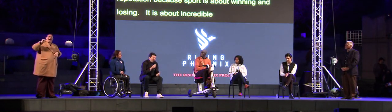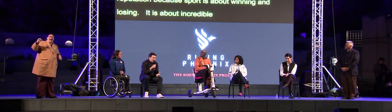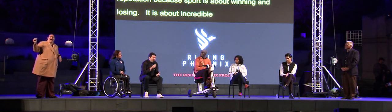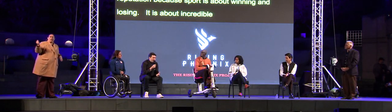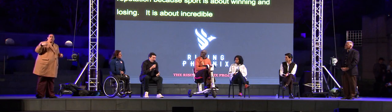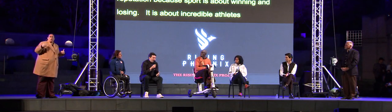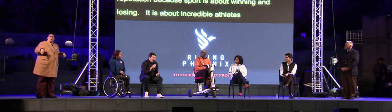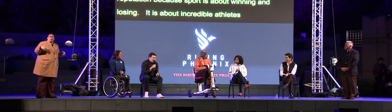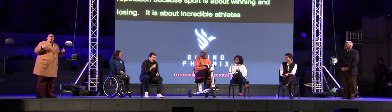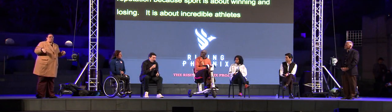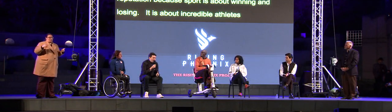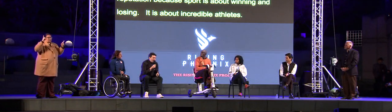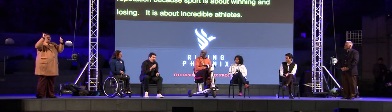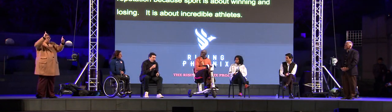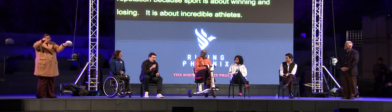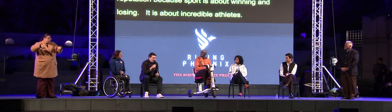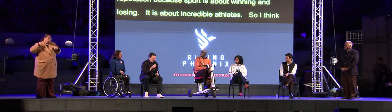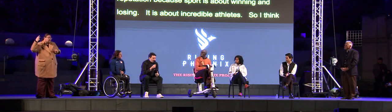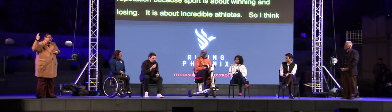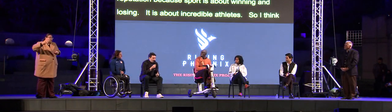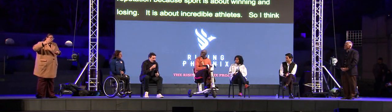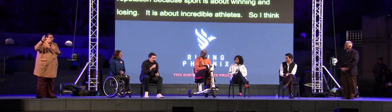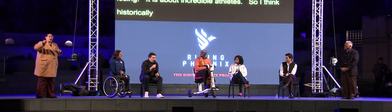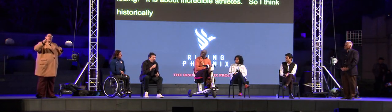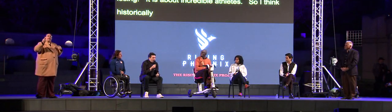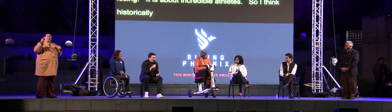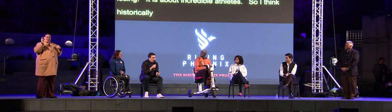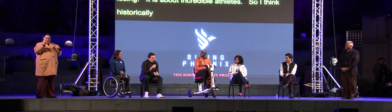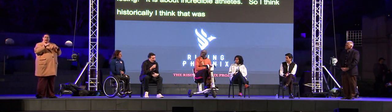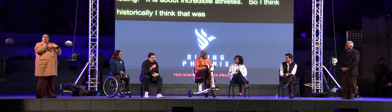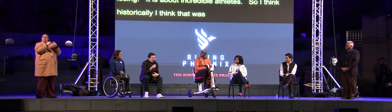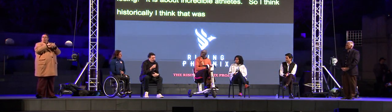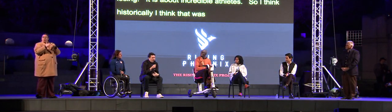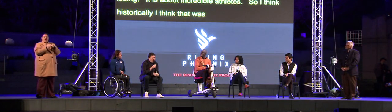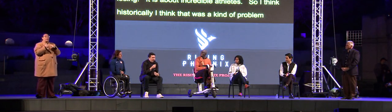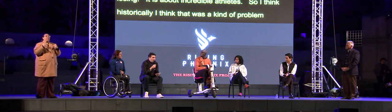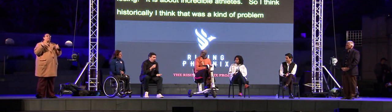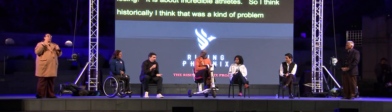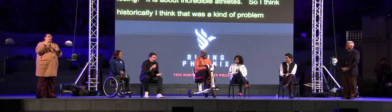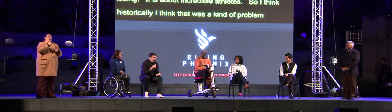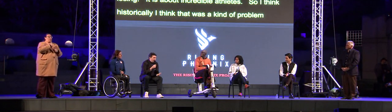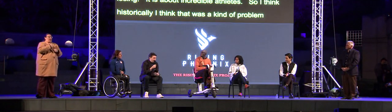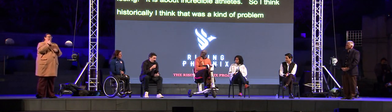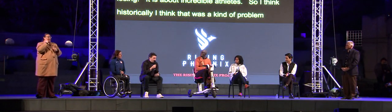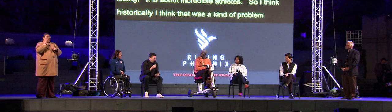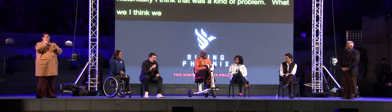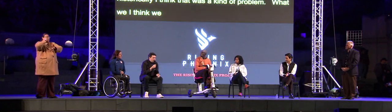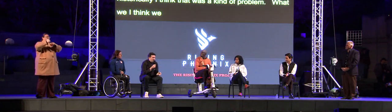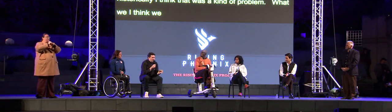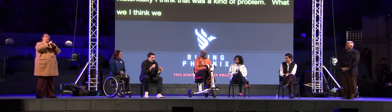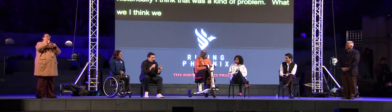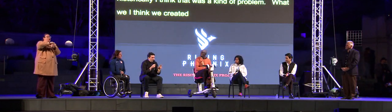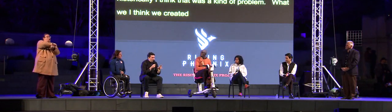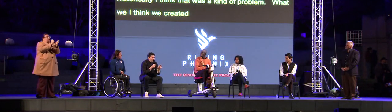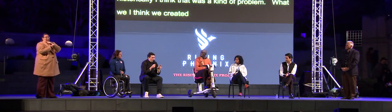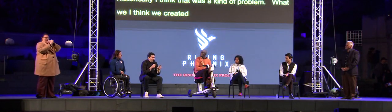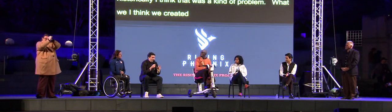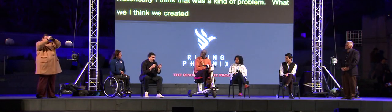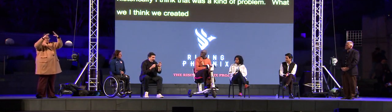historically, I think that was a problem, and then I think we created the paradigm shift.